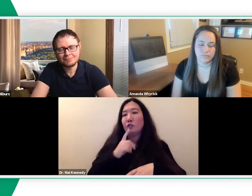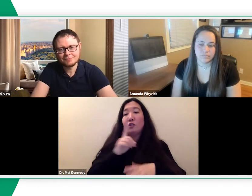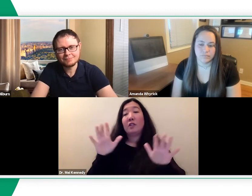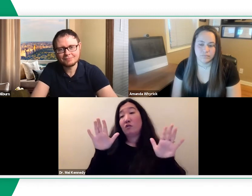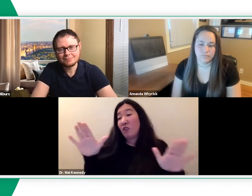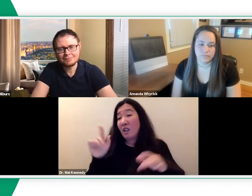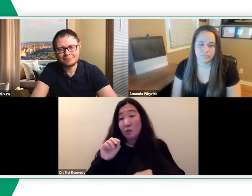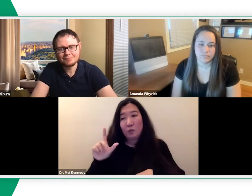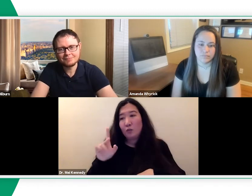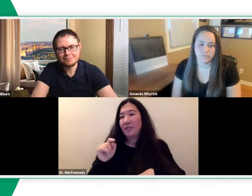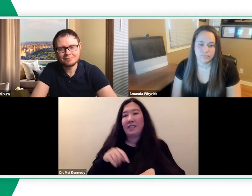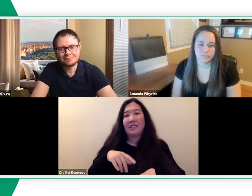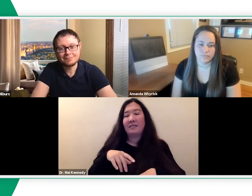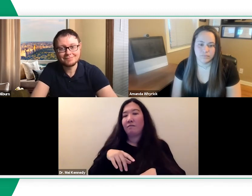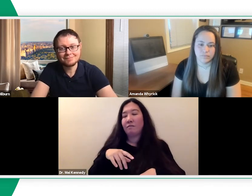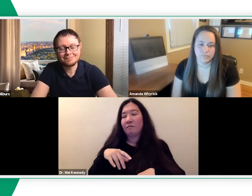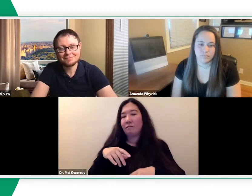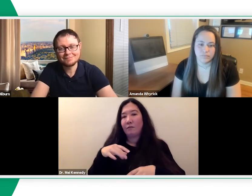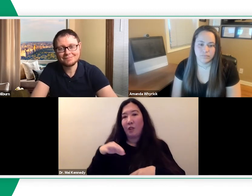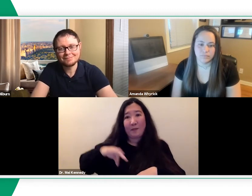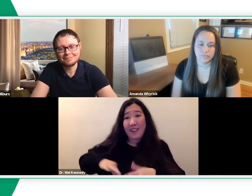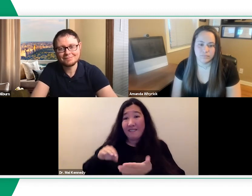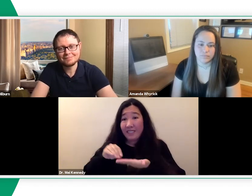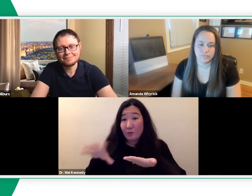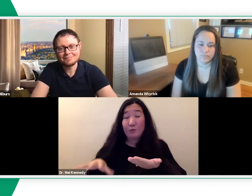review of what was learned earlier in that week.